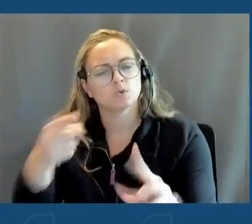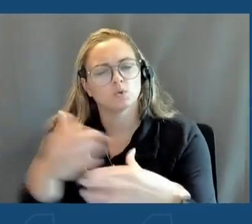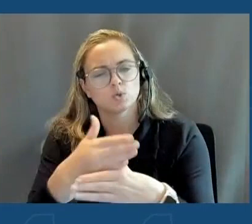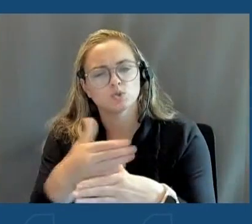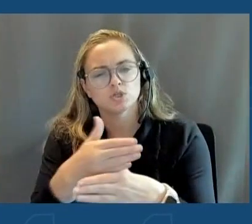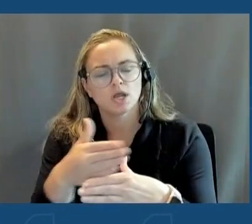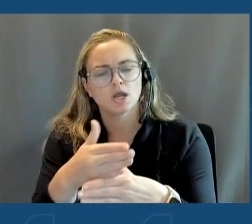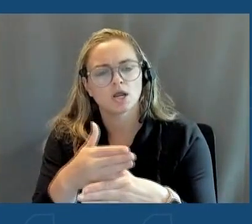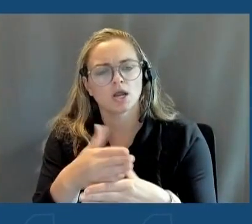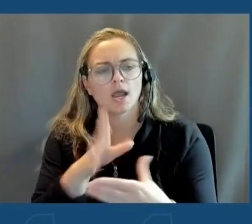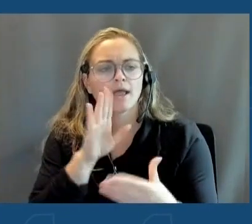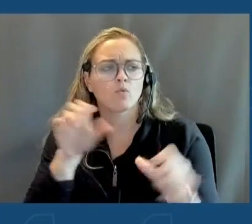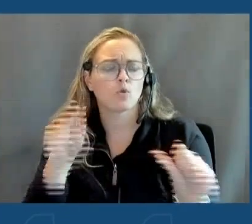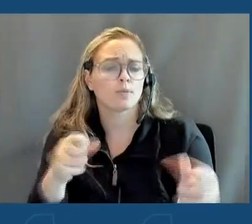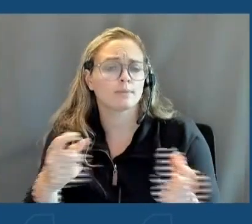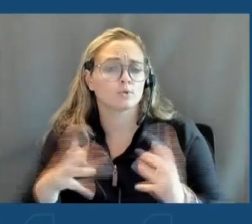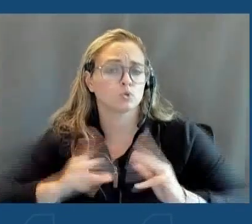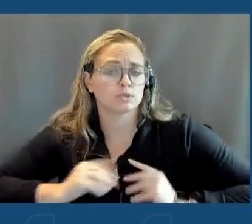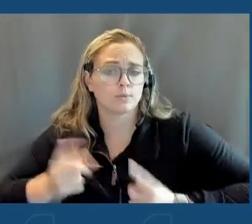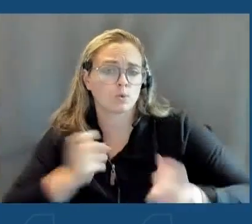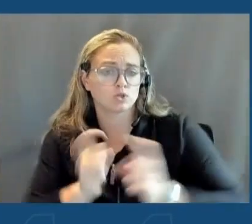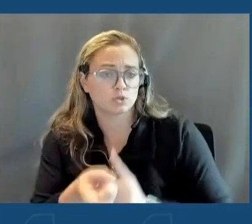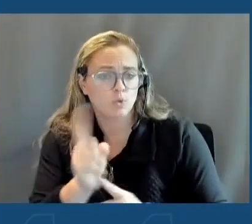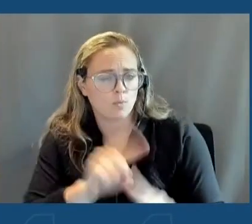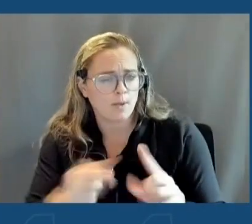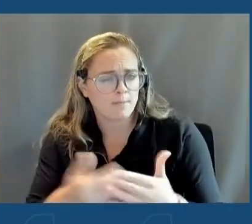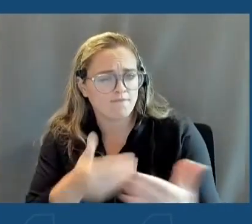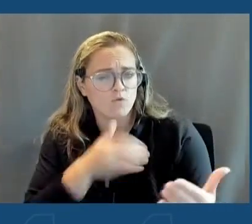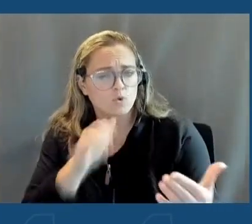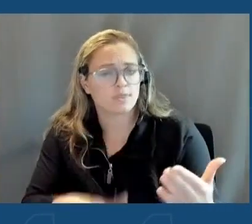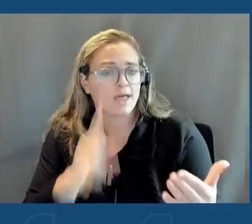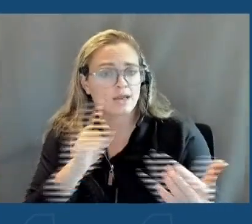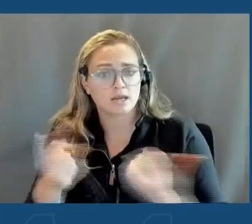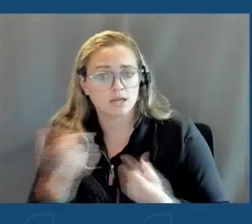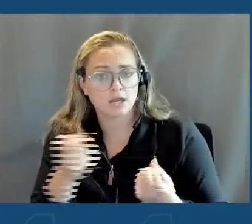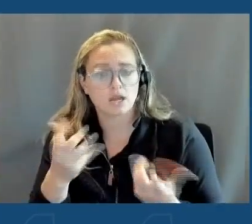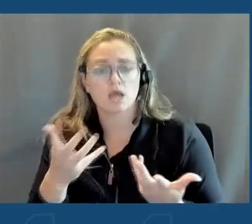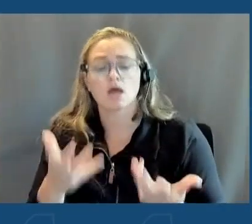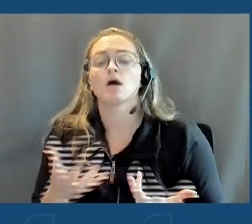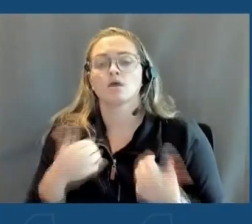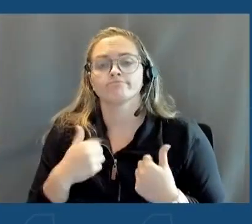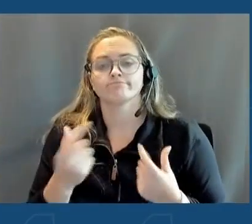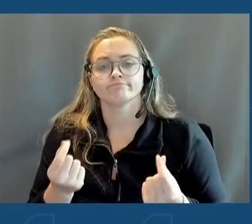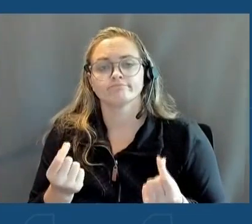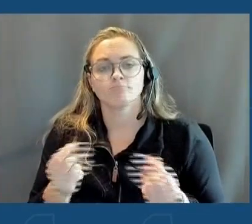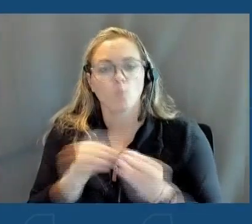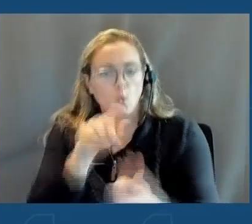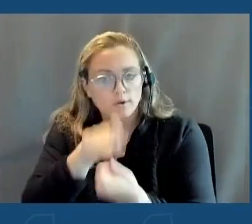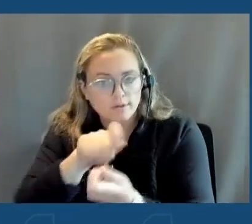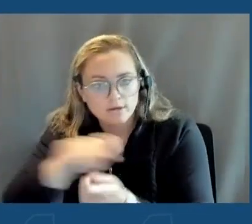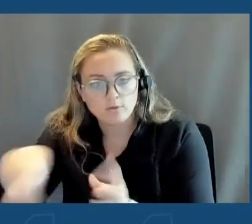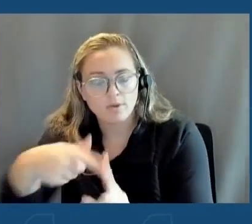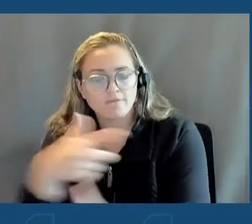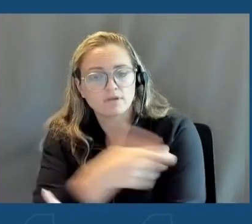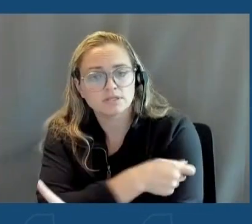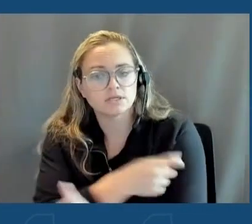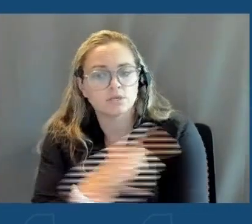IT IS VERY DIFFERENT, AND DO NOT RELY ON THE FACT THAT YOU IT WILL NOT HELP YOU THIS TIME AROUND.